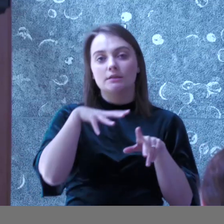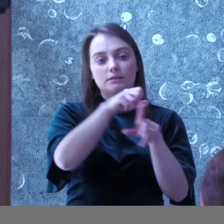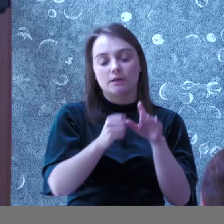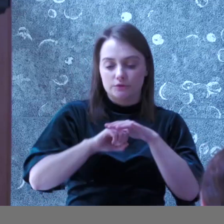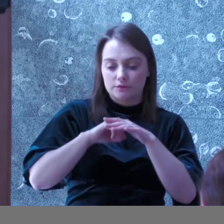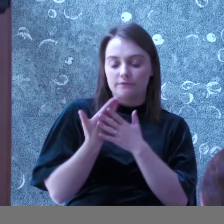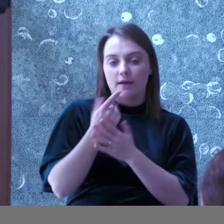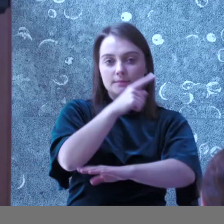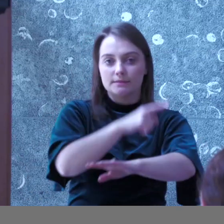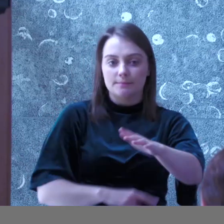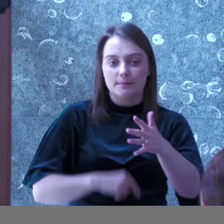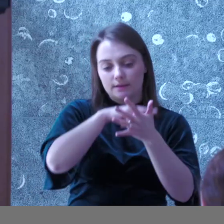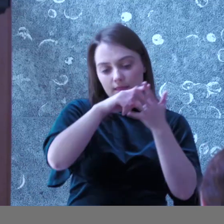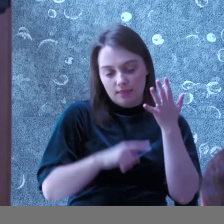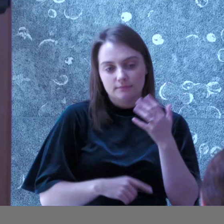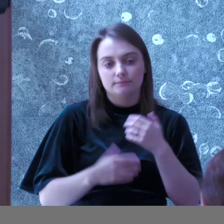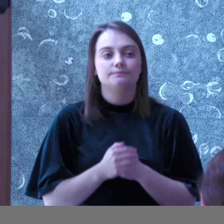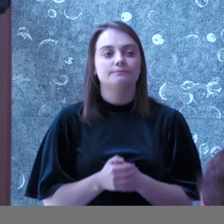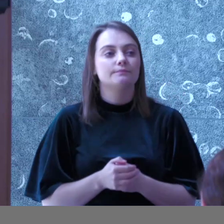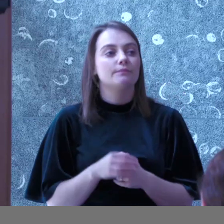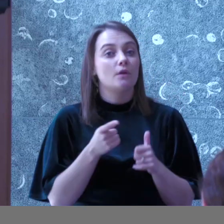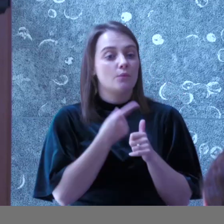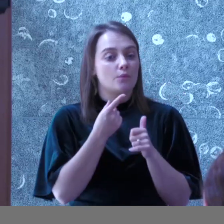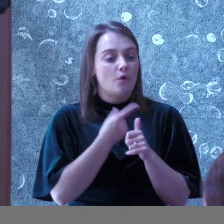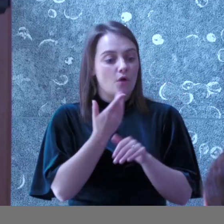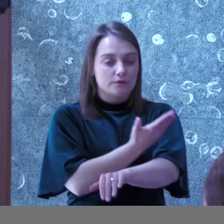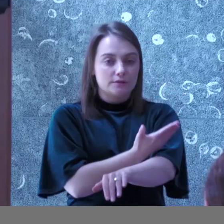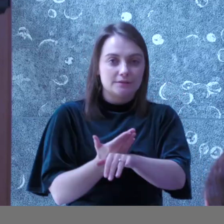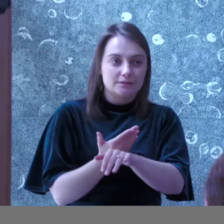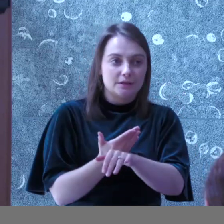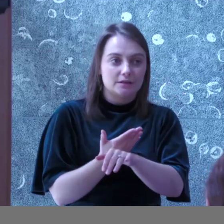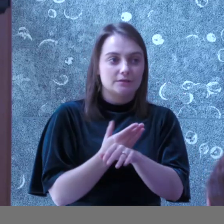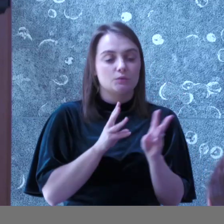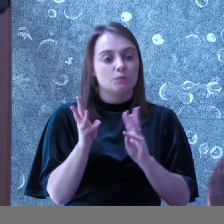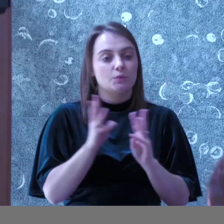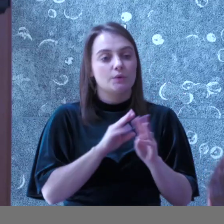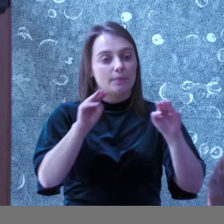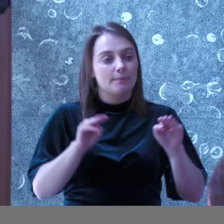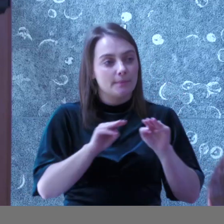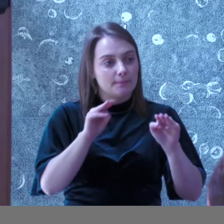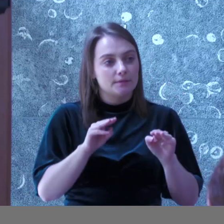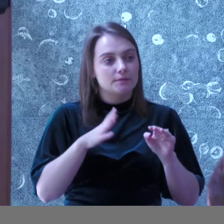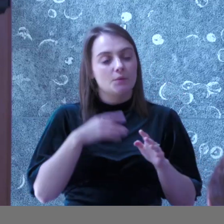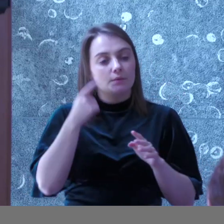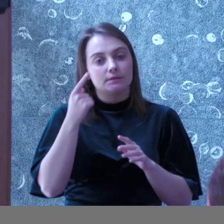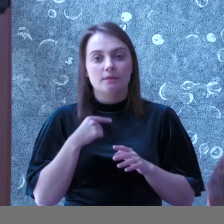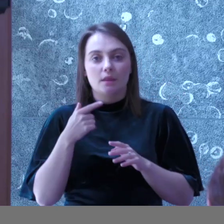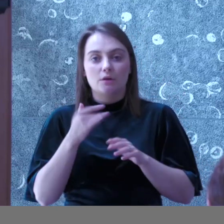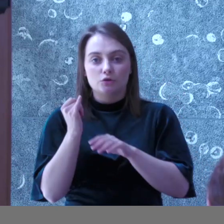things like that and we're started with people. So we're mapping their journey for example having